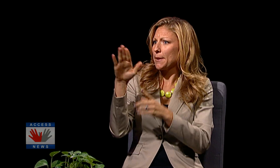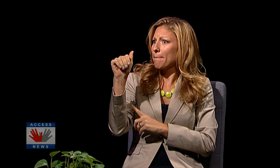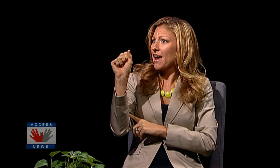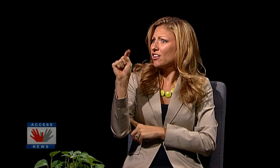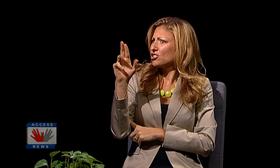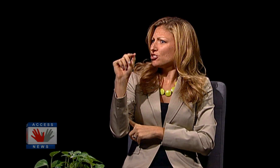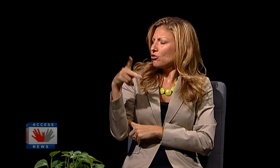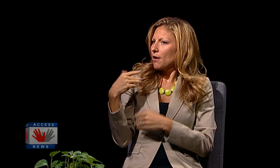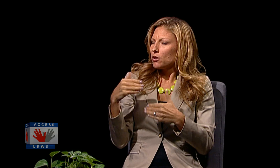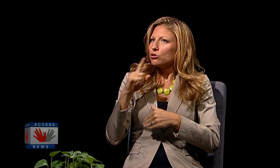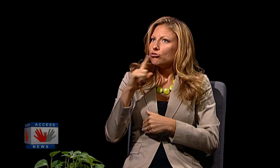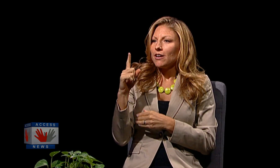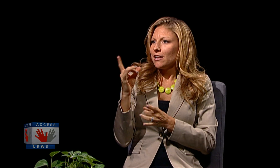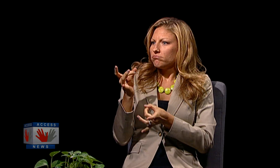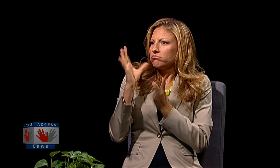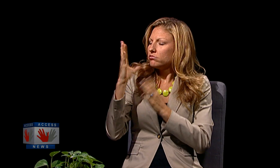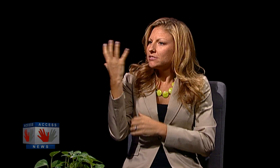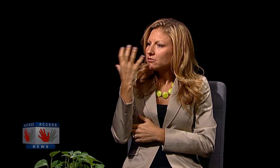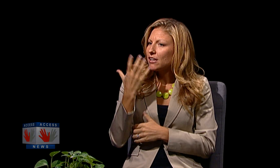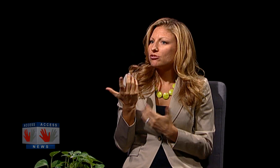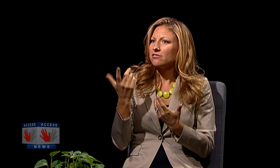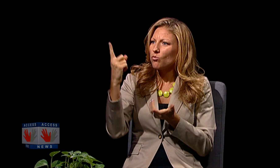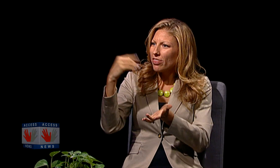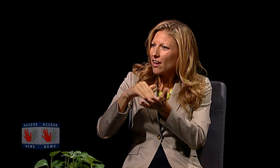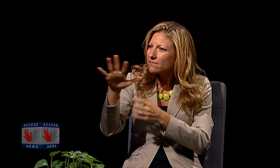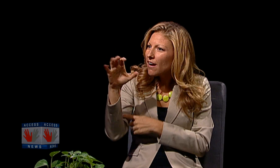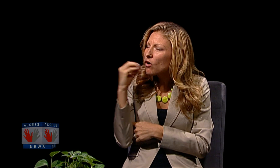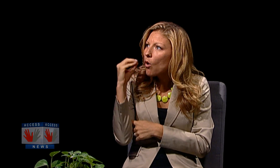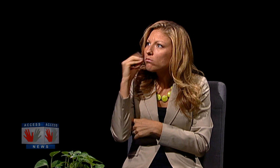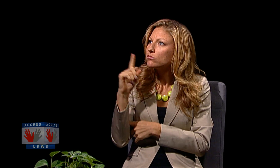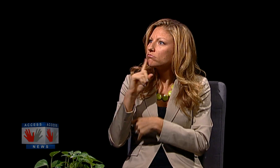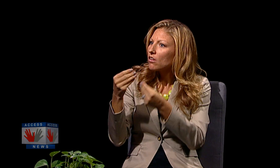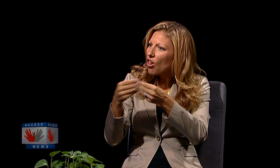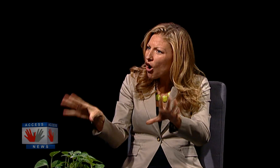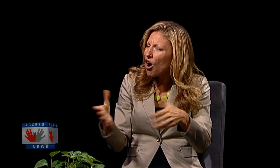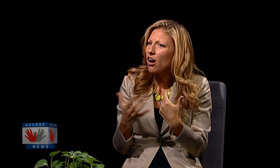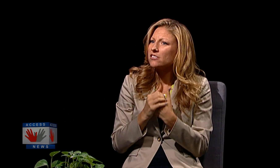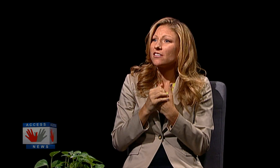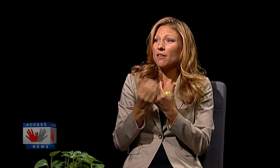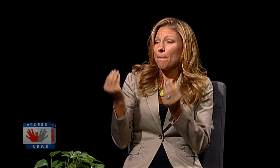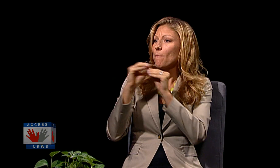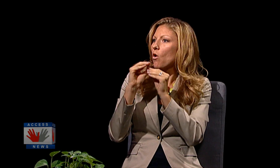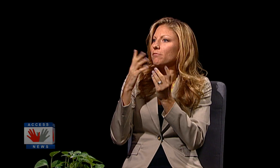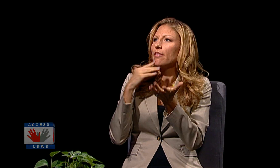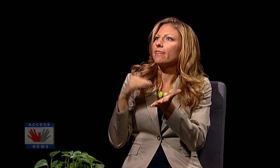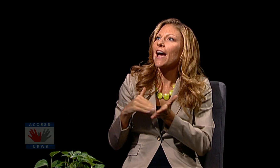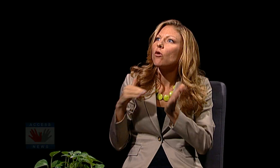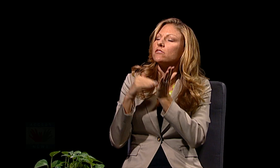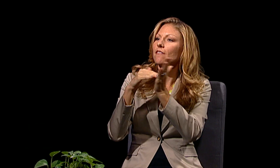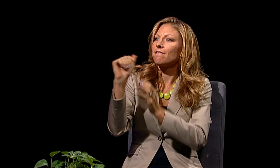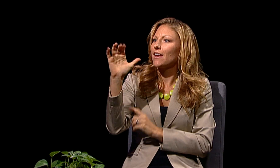I KNOW RIGHT NOW WITH ALL THE FIRES HAPPENING IN BASTROP, IT'S JUST REALLY AN AWFUL SITUATION. I KNOW 1,500 HOMES HAVE BEEN LOST